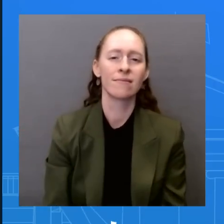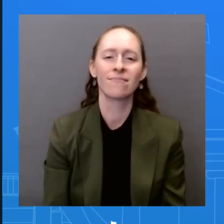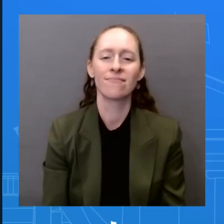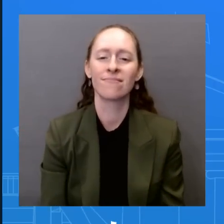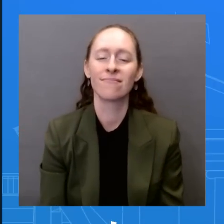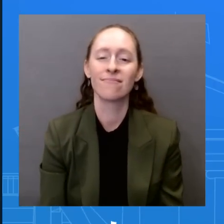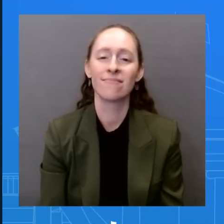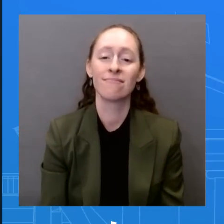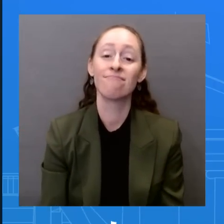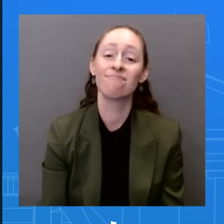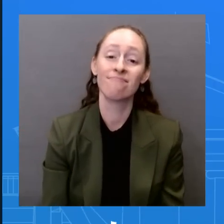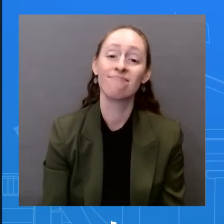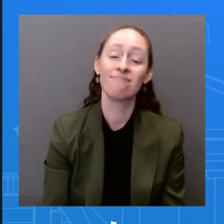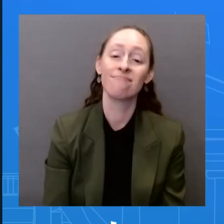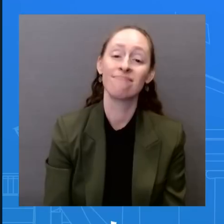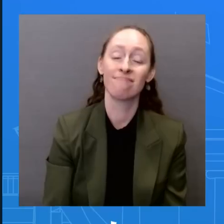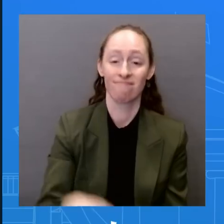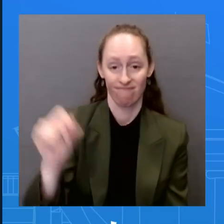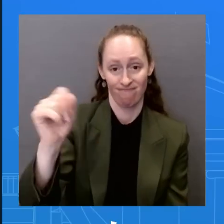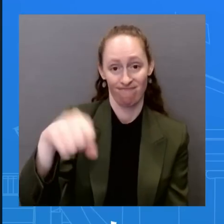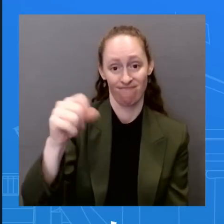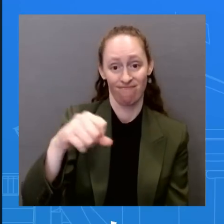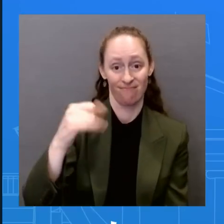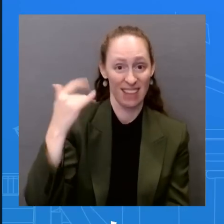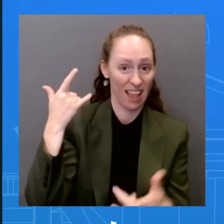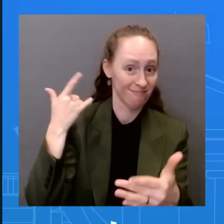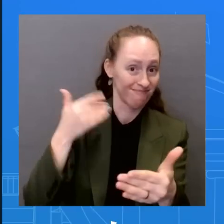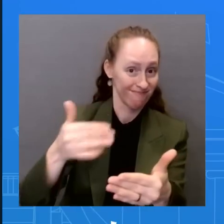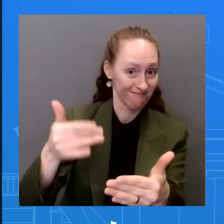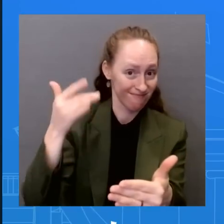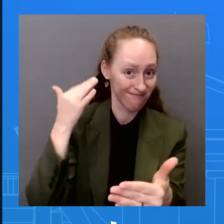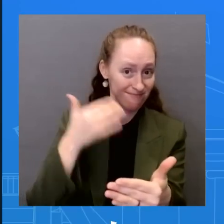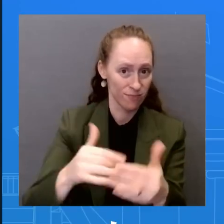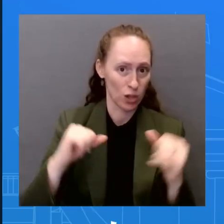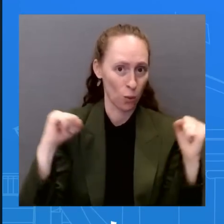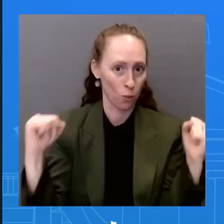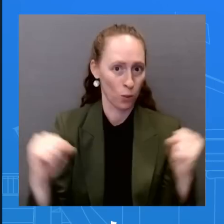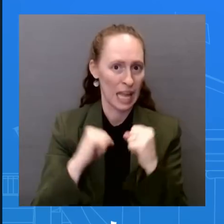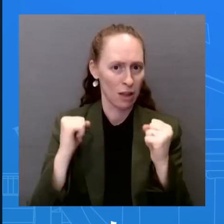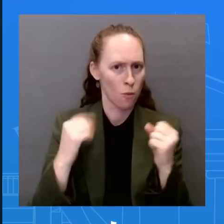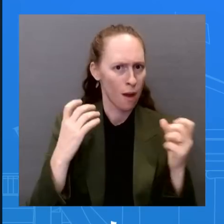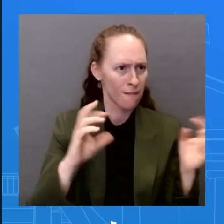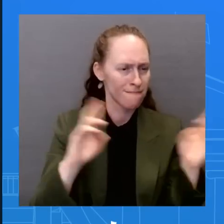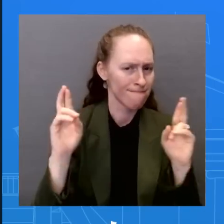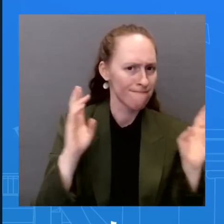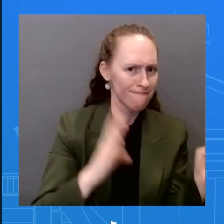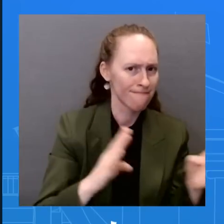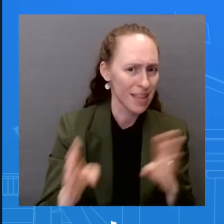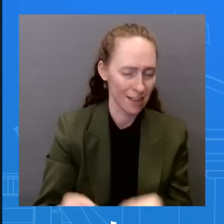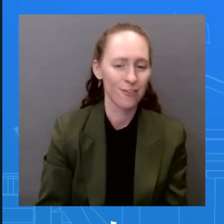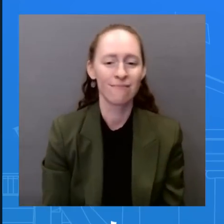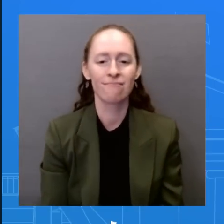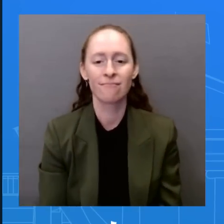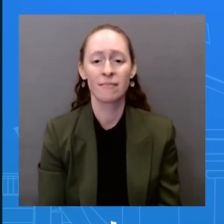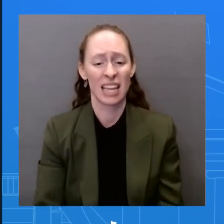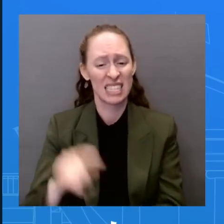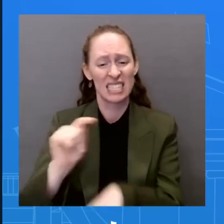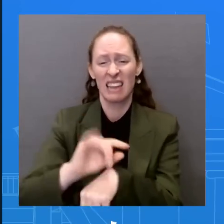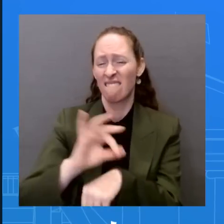But they -- this process of the task -- the task force already has had a positive effect, as we've seen. Europe gas shortage